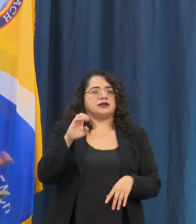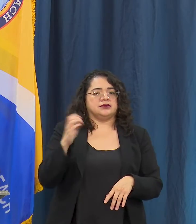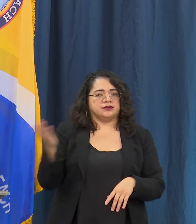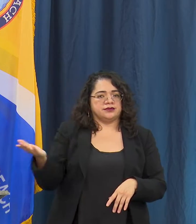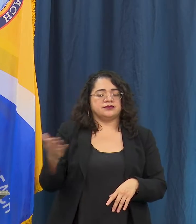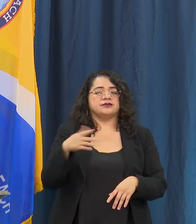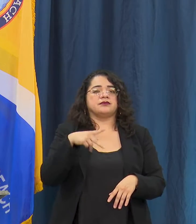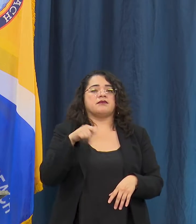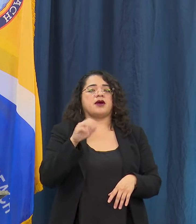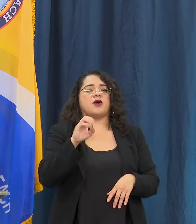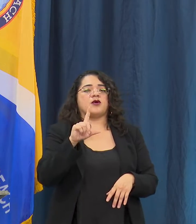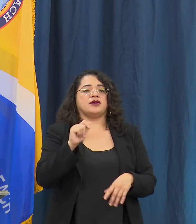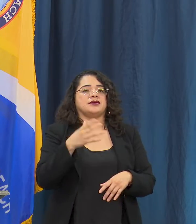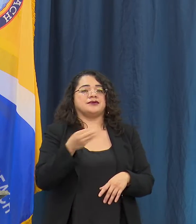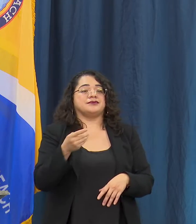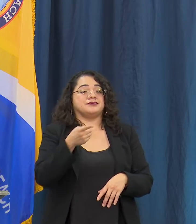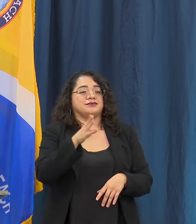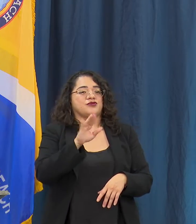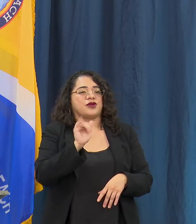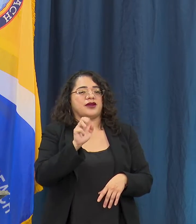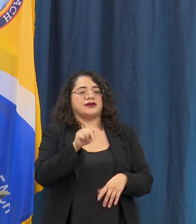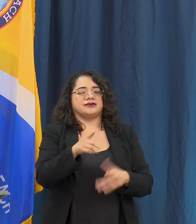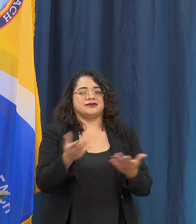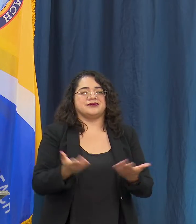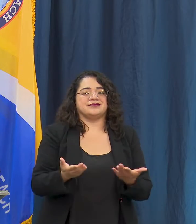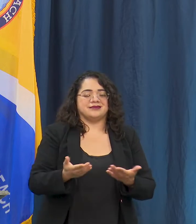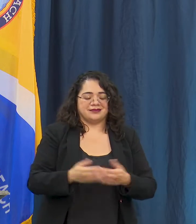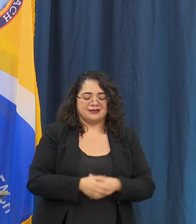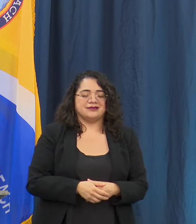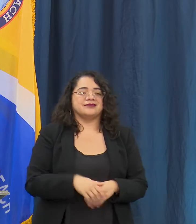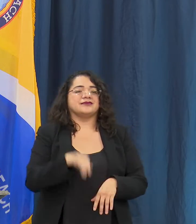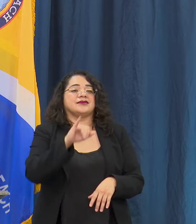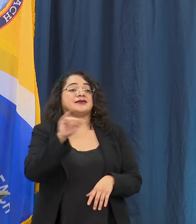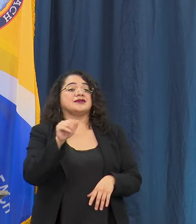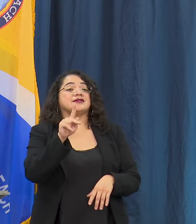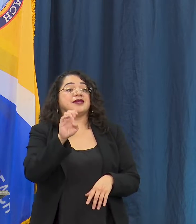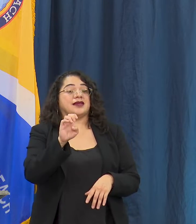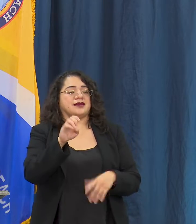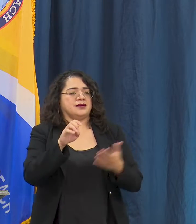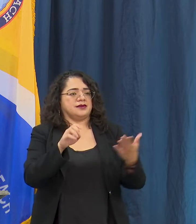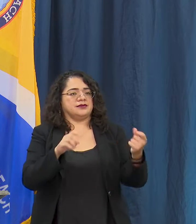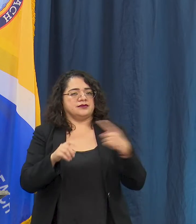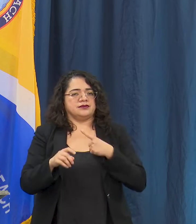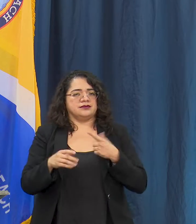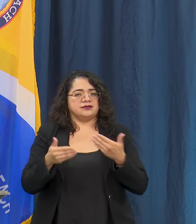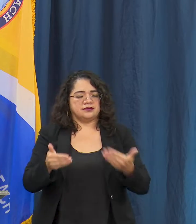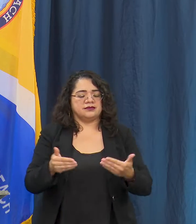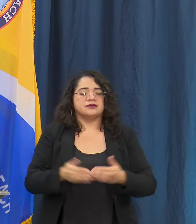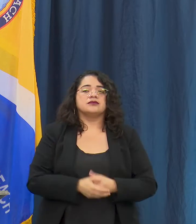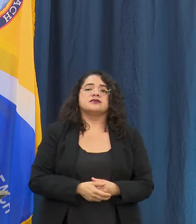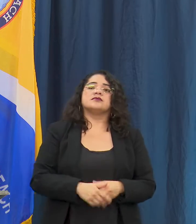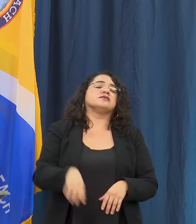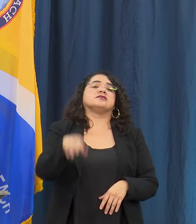also here translating in ASL for us. So Jake we'll take any questions. Yes thank you Mr. Mayor, the first question will be from Kelly Puente from